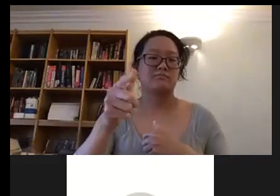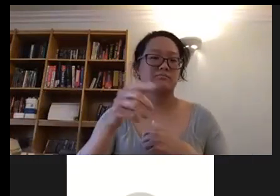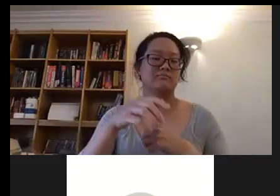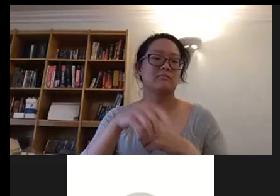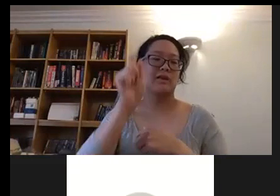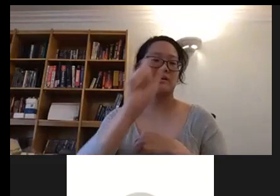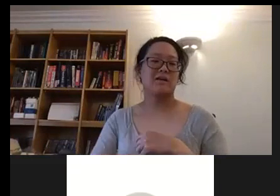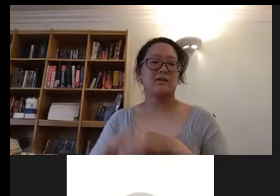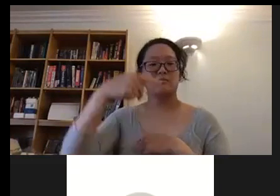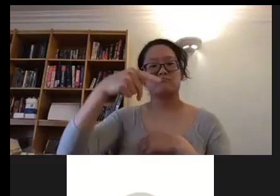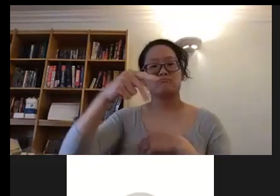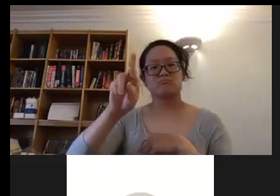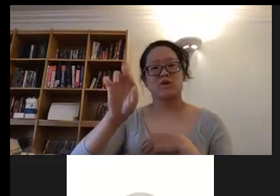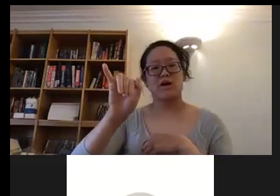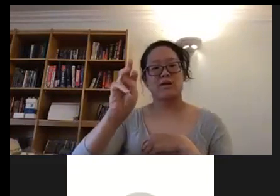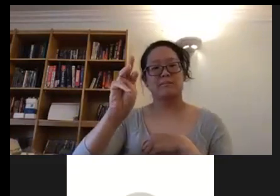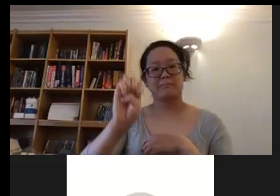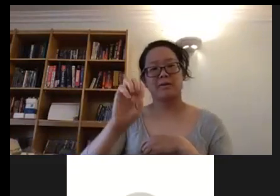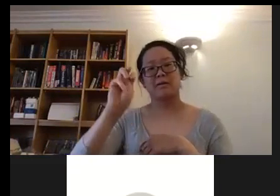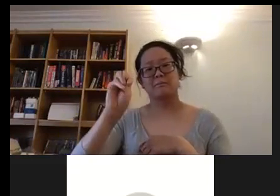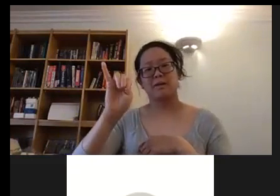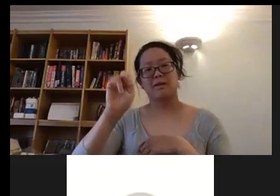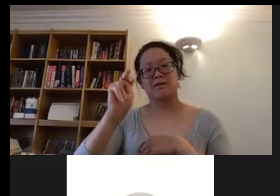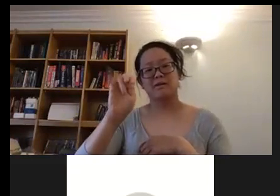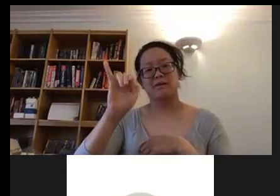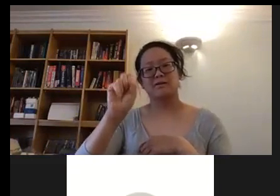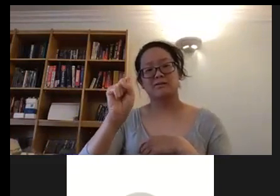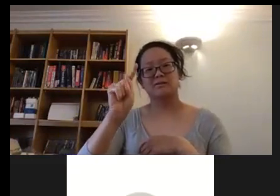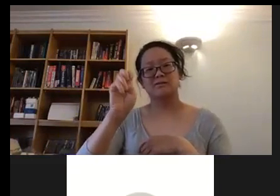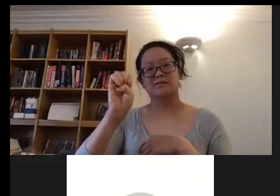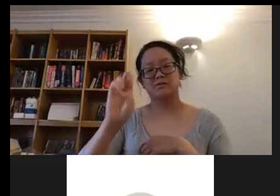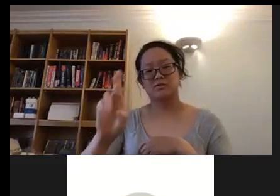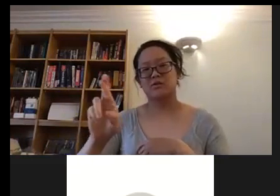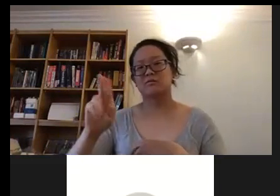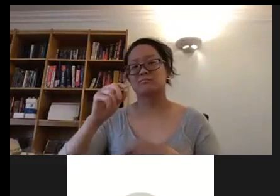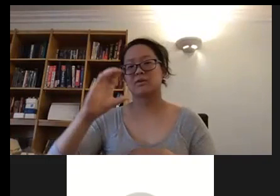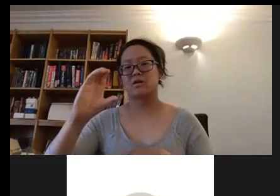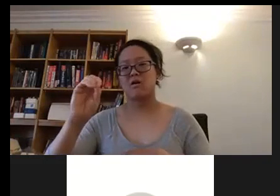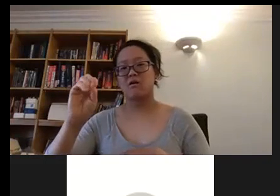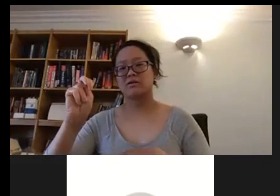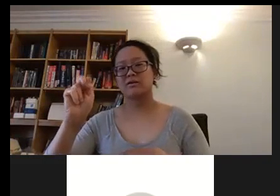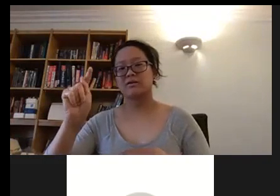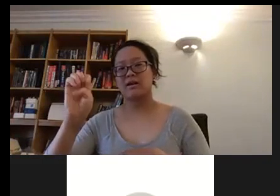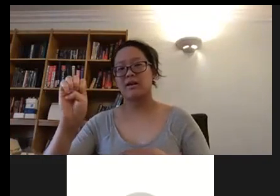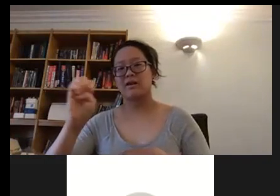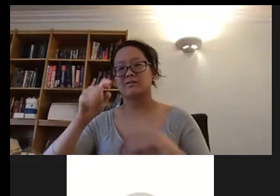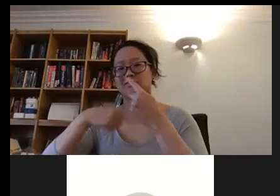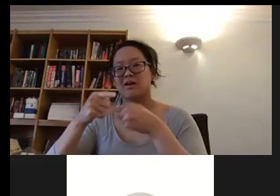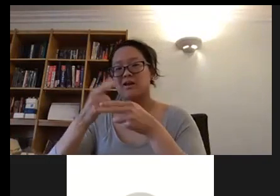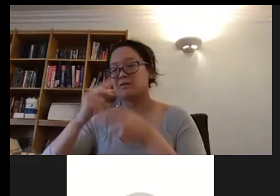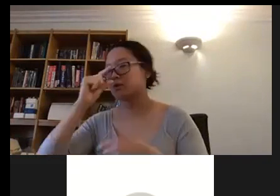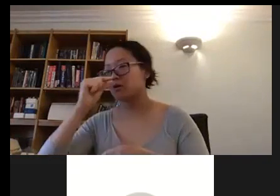But later on, in Italy, the prime minister-Conte-